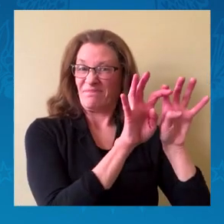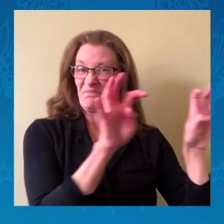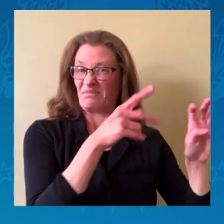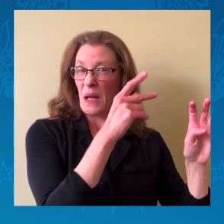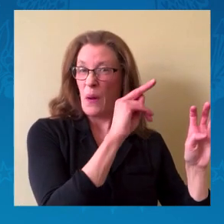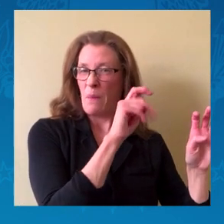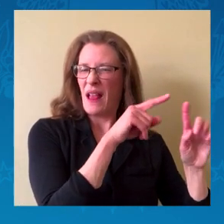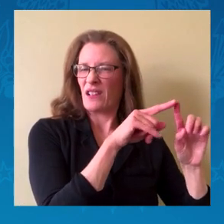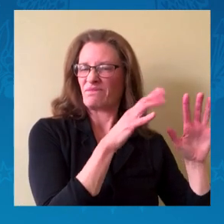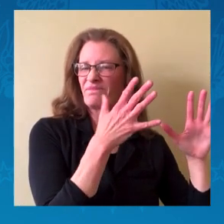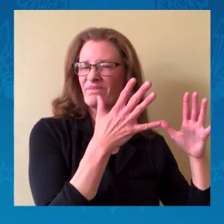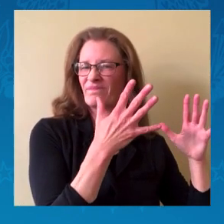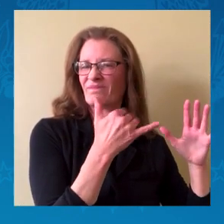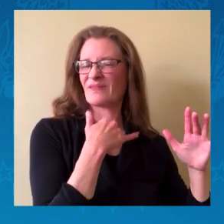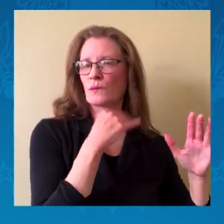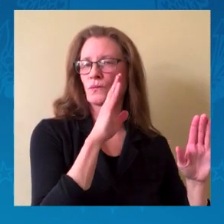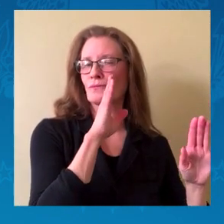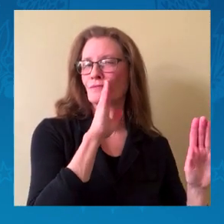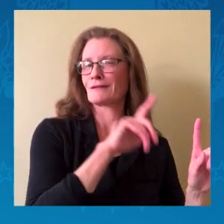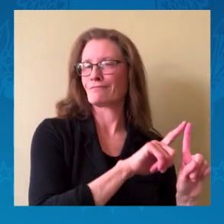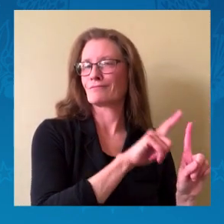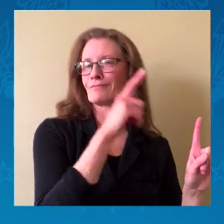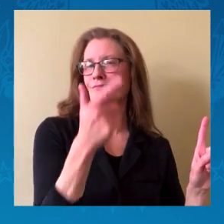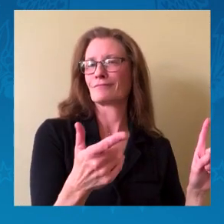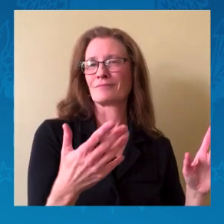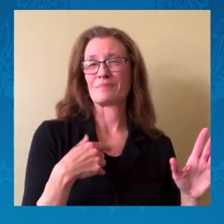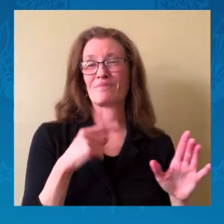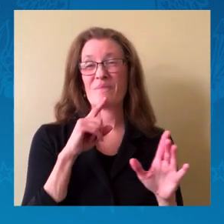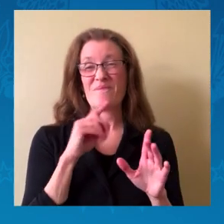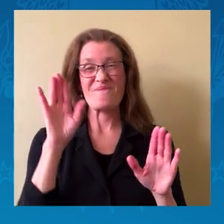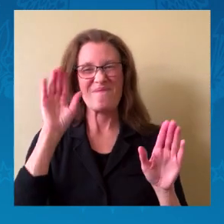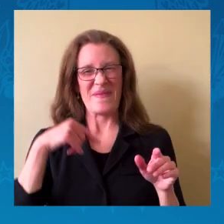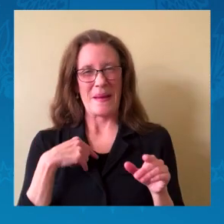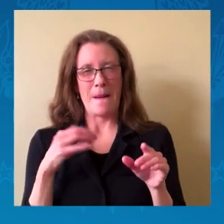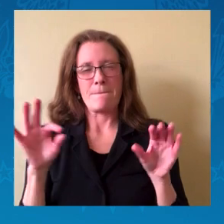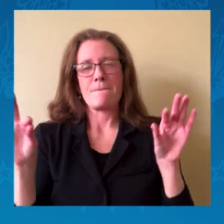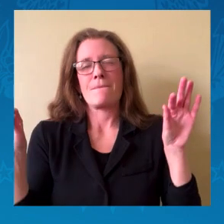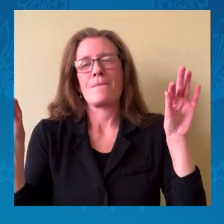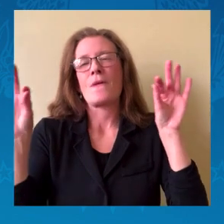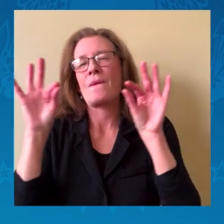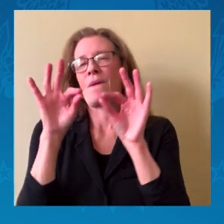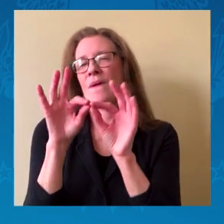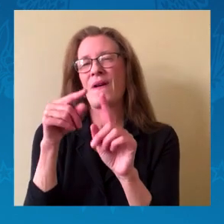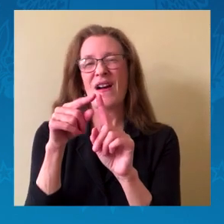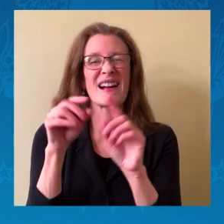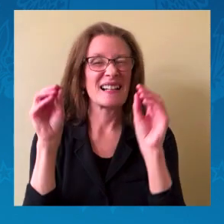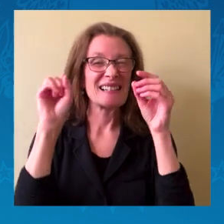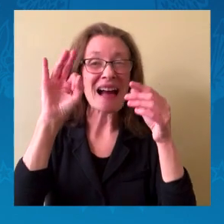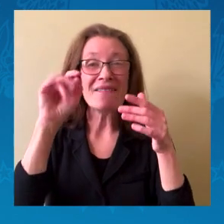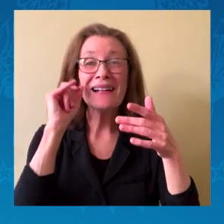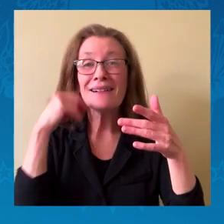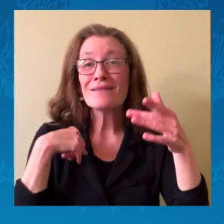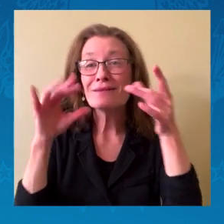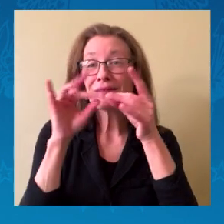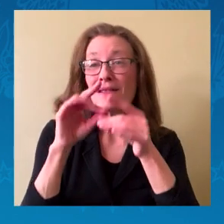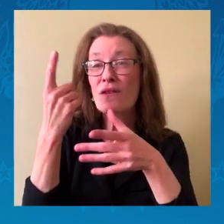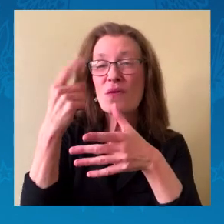are that we increase safety as it relates to space traffic and that we do that in a number of ways.